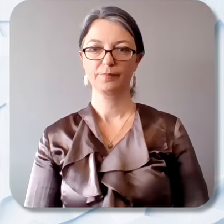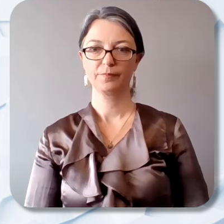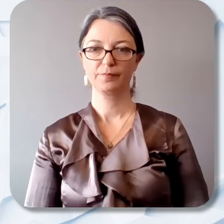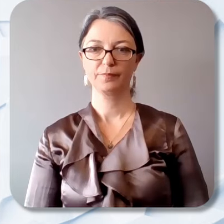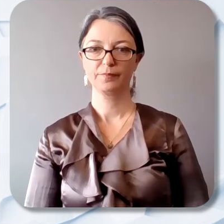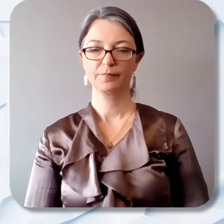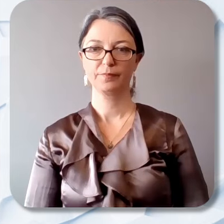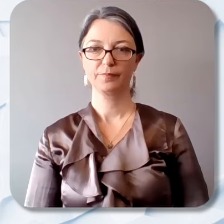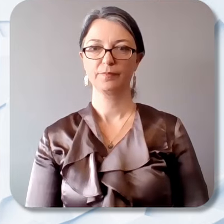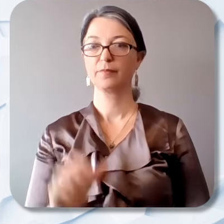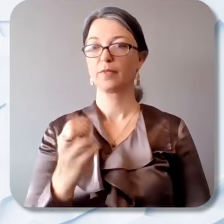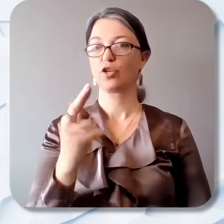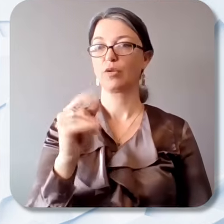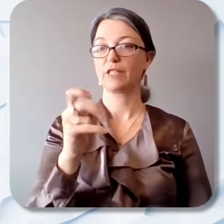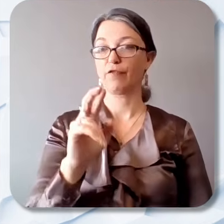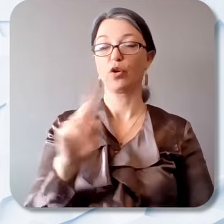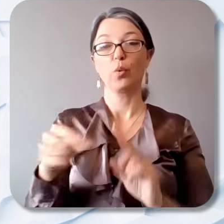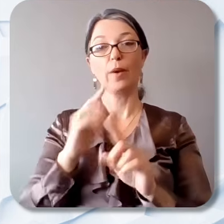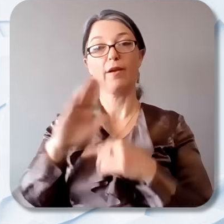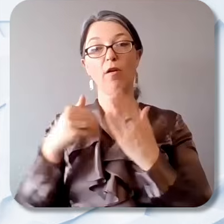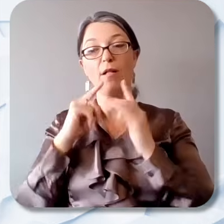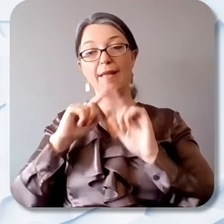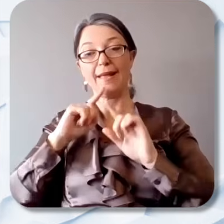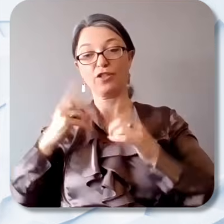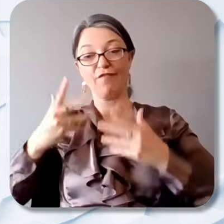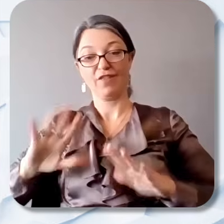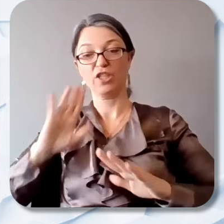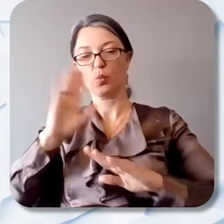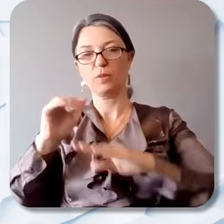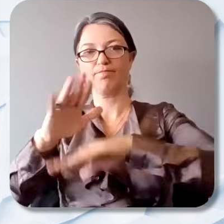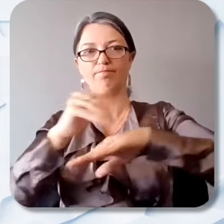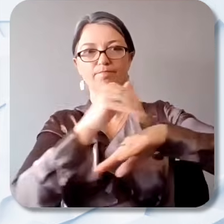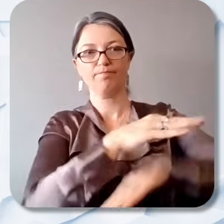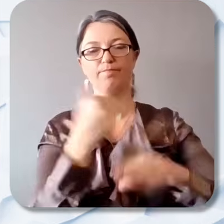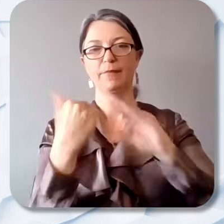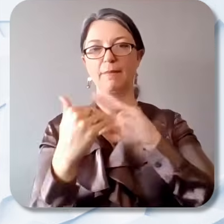And once we've compiled all those answers, we'll send those out to you as soon as possible.